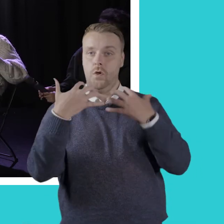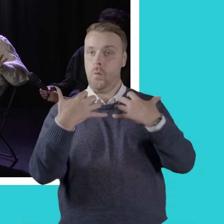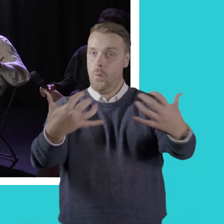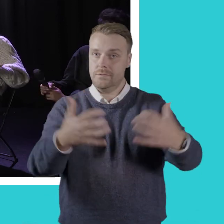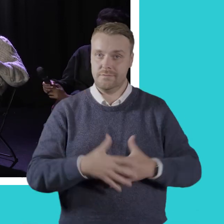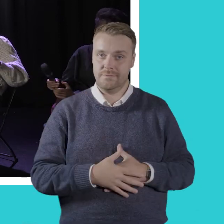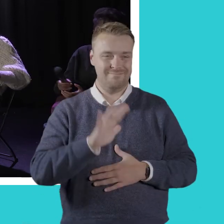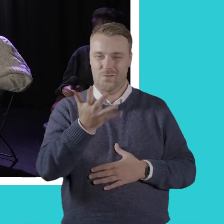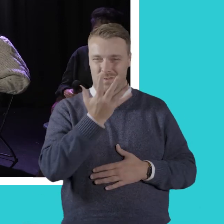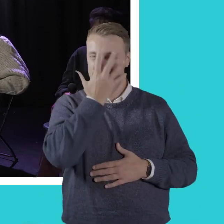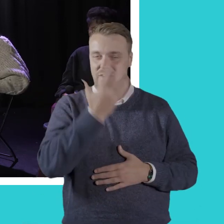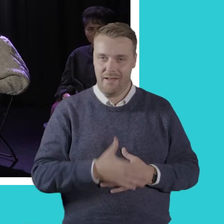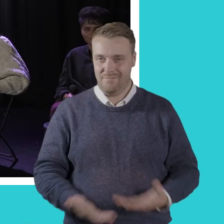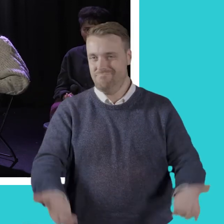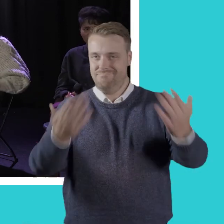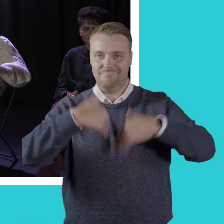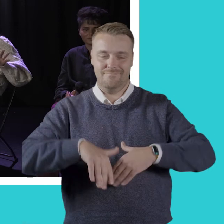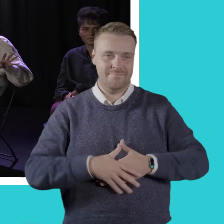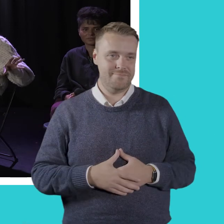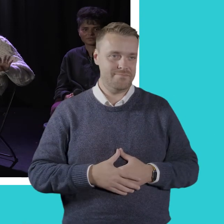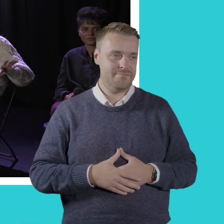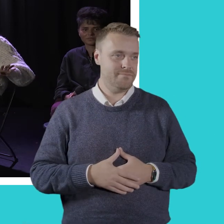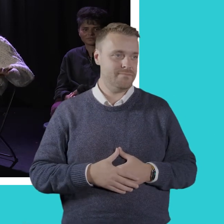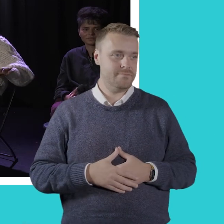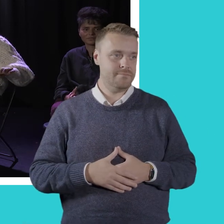Don't be shy this is very much you know like an open safe space. All questions are good